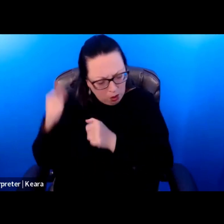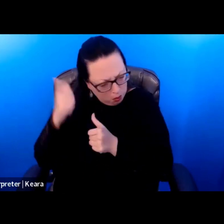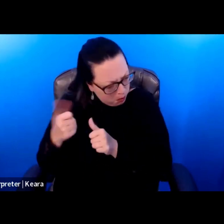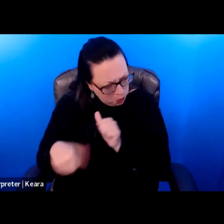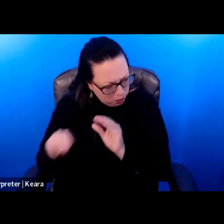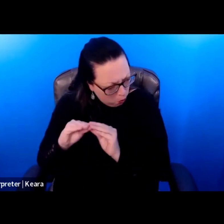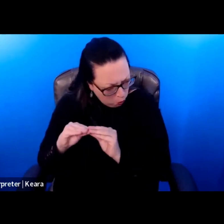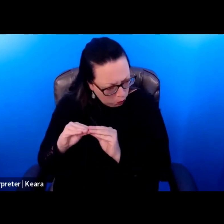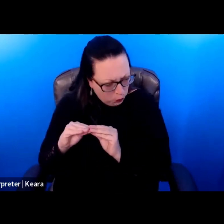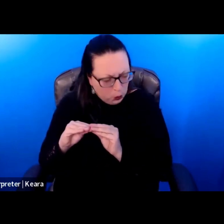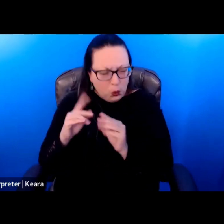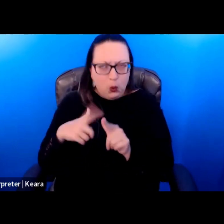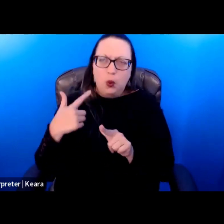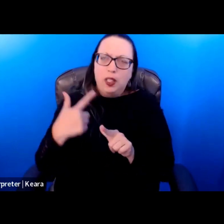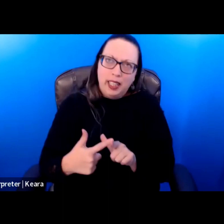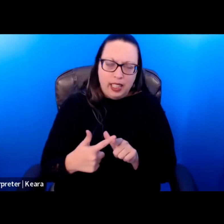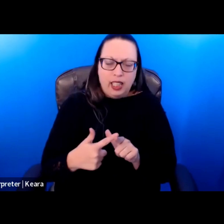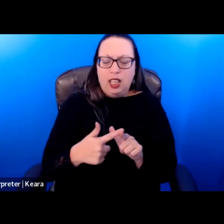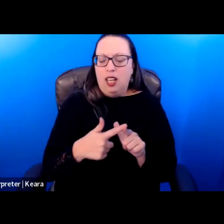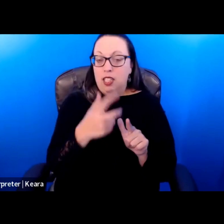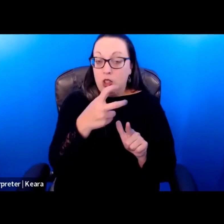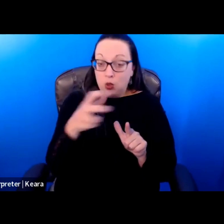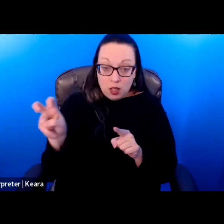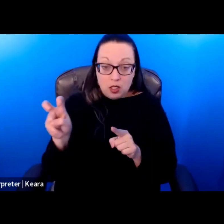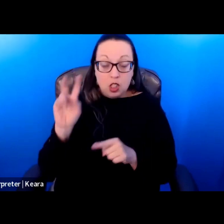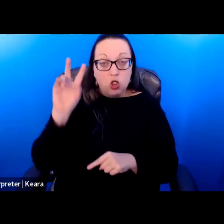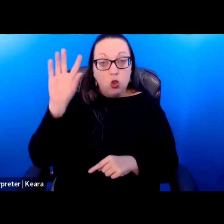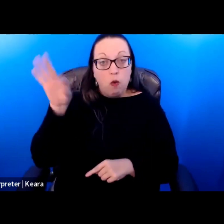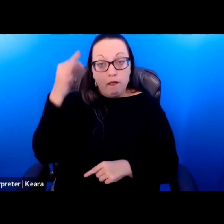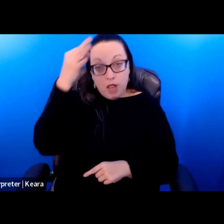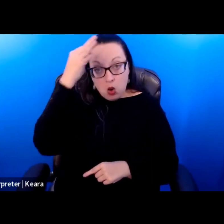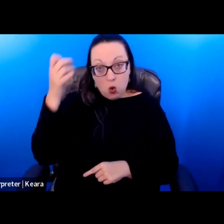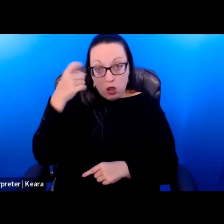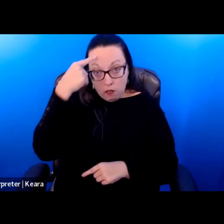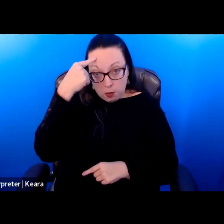again, as I transitioned on to the federal government, and then also, you know, transitioning to